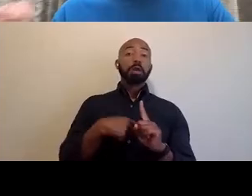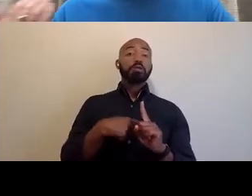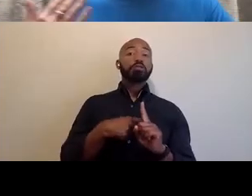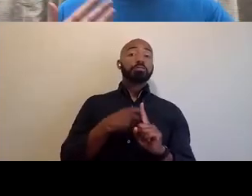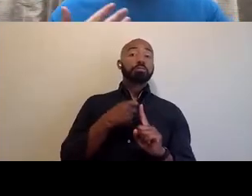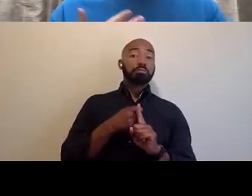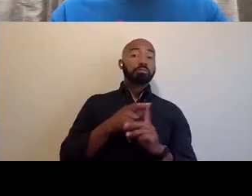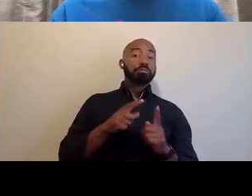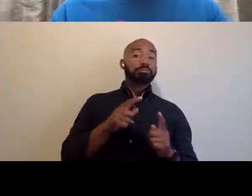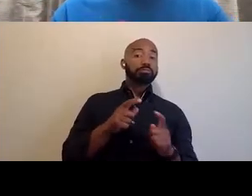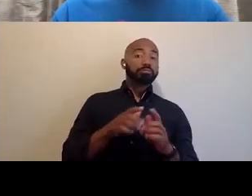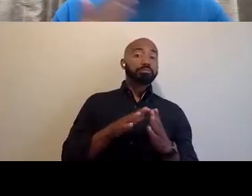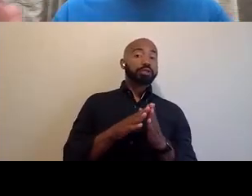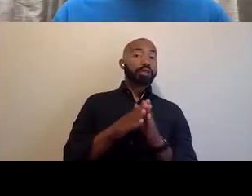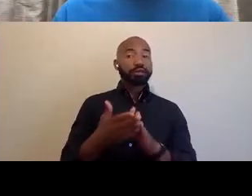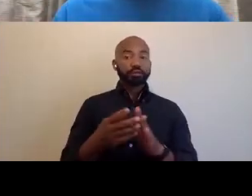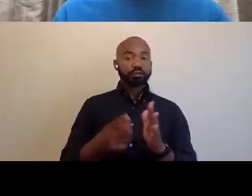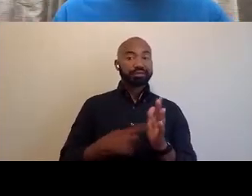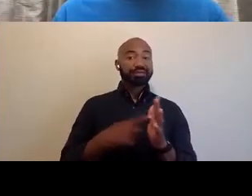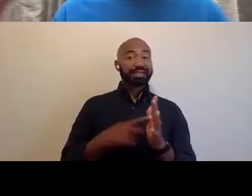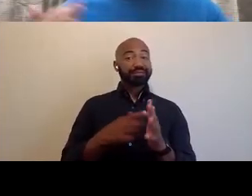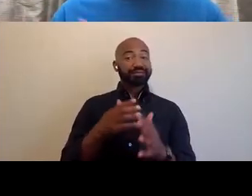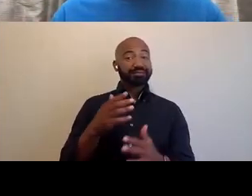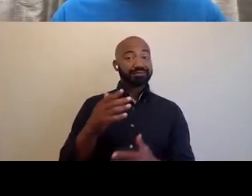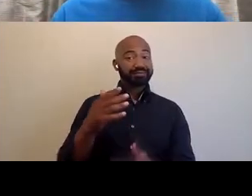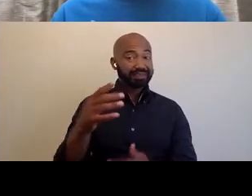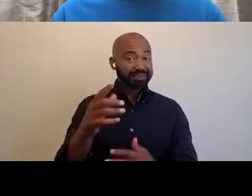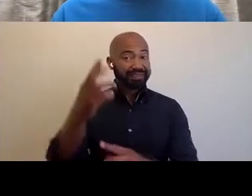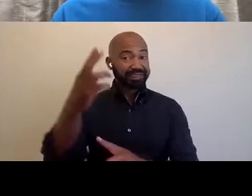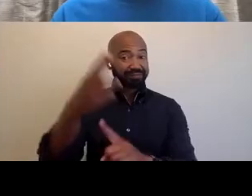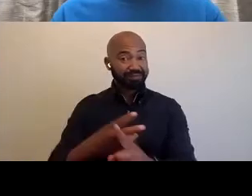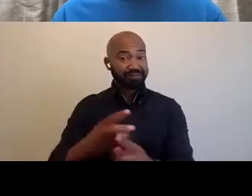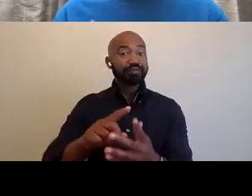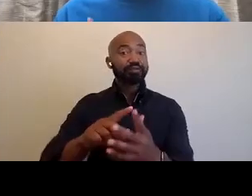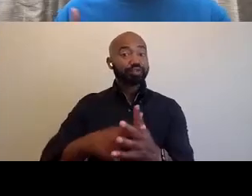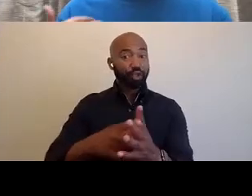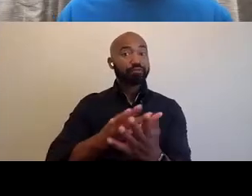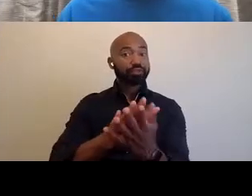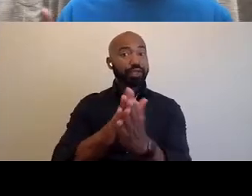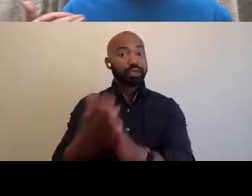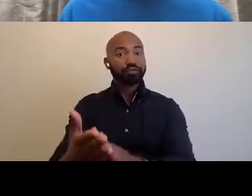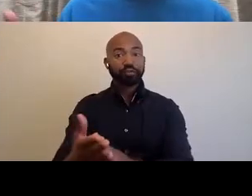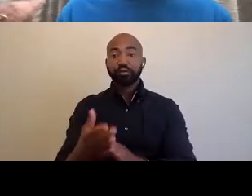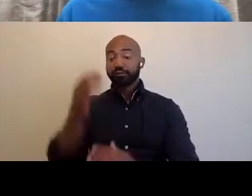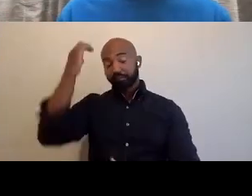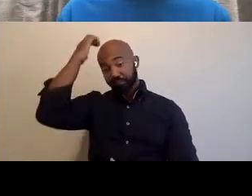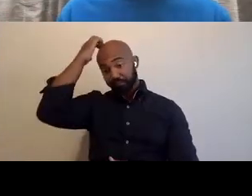And so we also anticipate those maximum effects not to occur for a year up to five years.